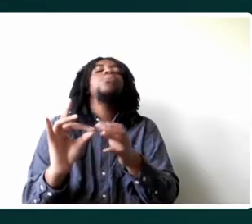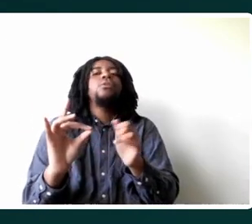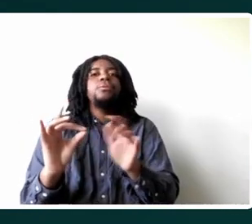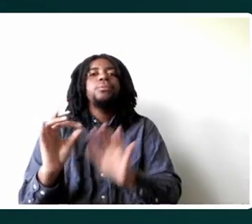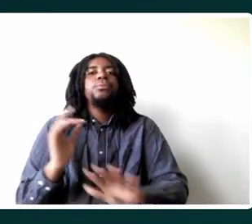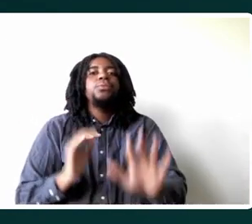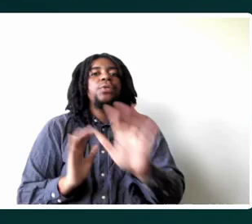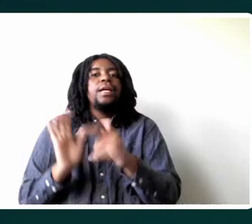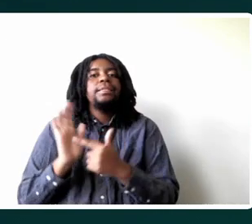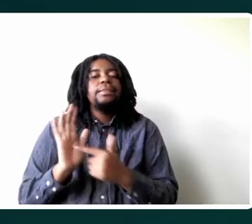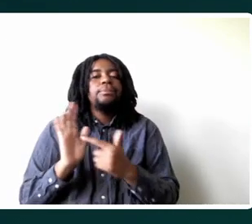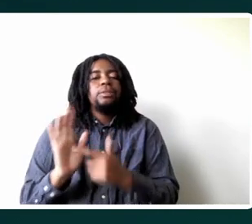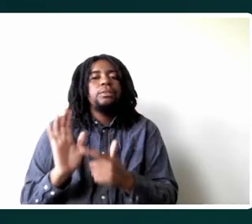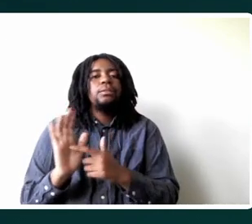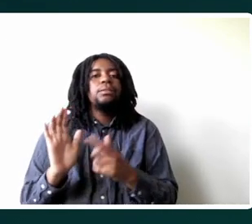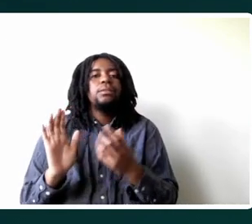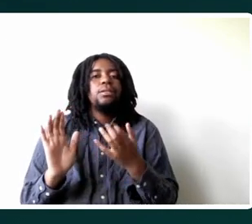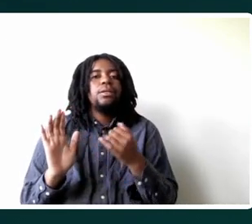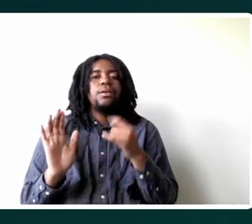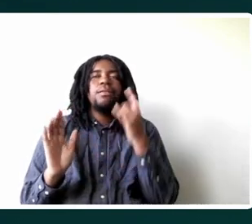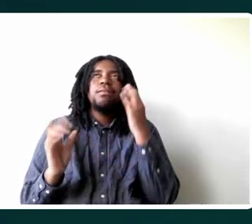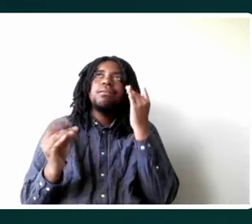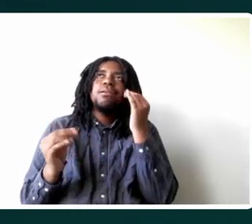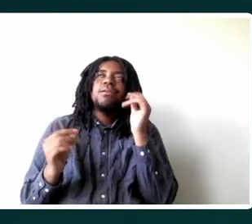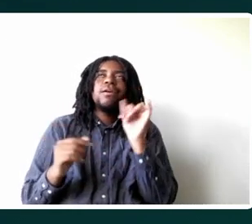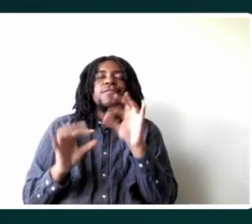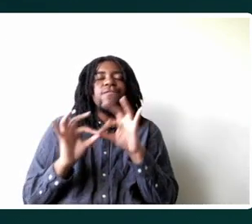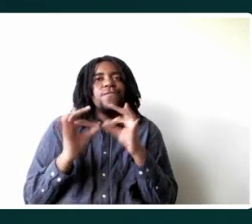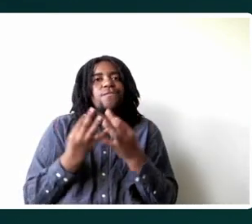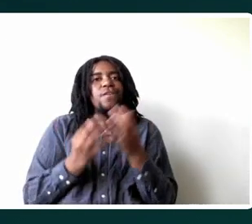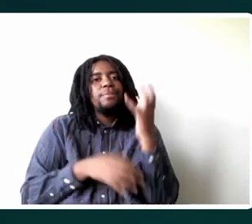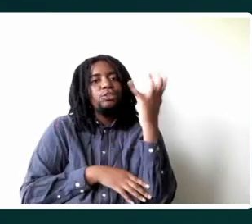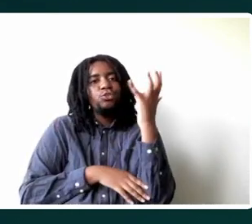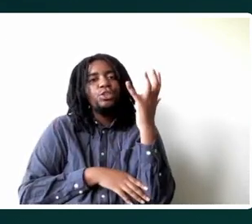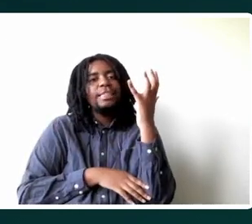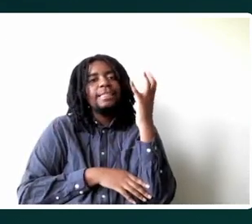kinds of what I almost think of as family trees that begin to show some of the relationships.